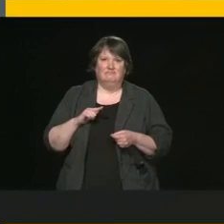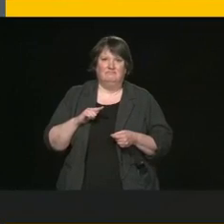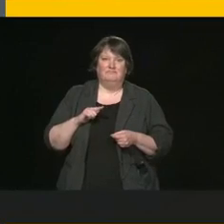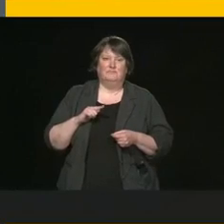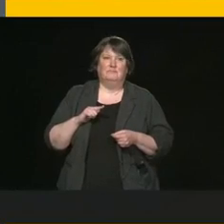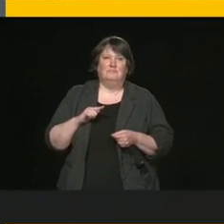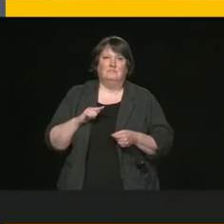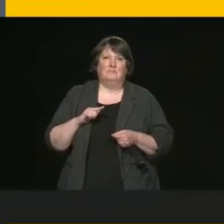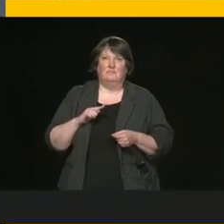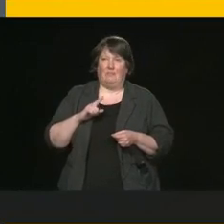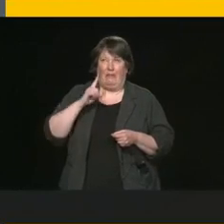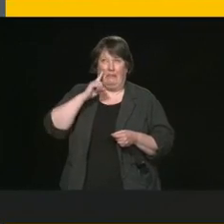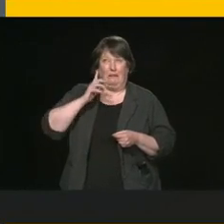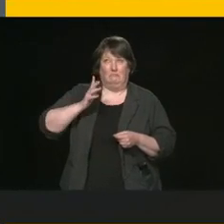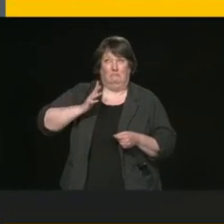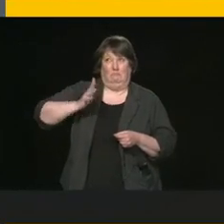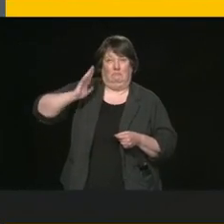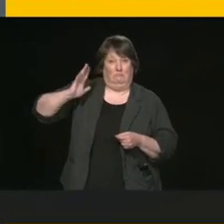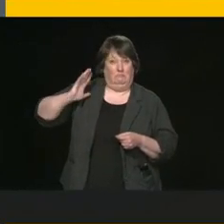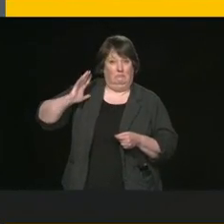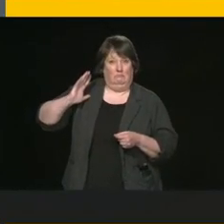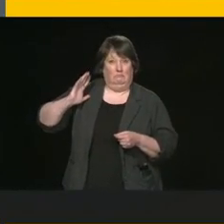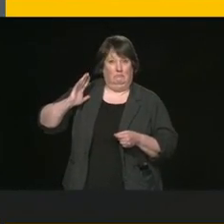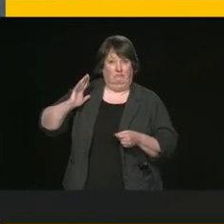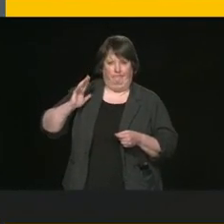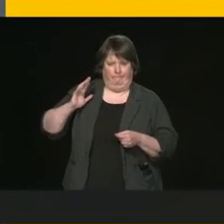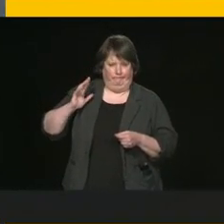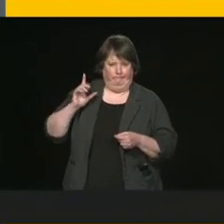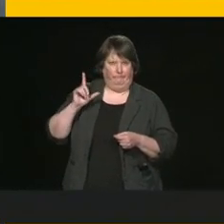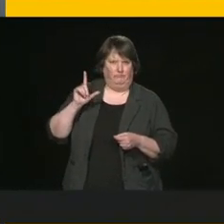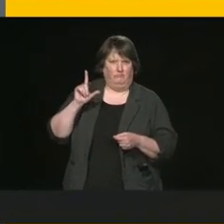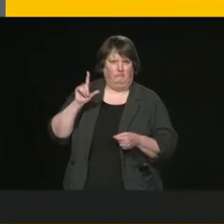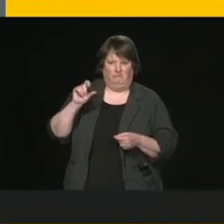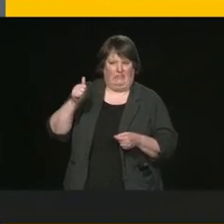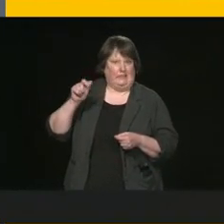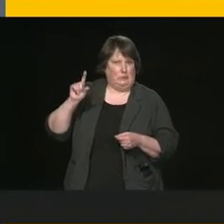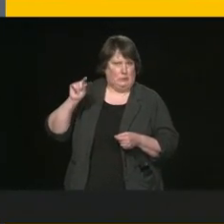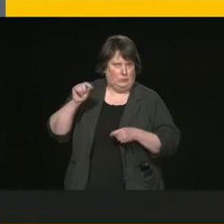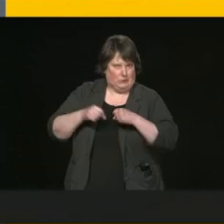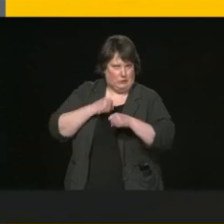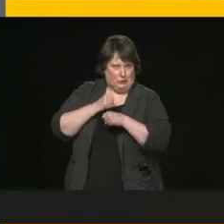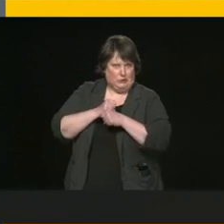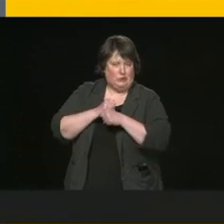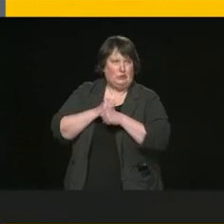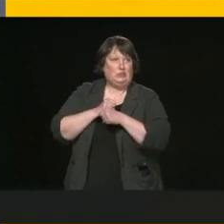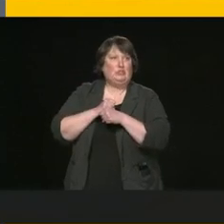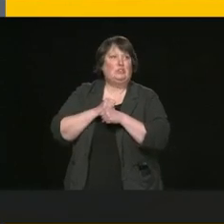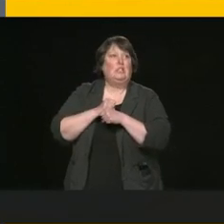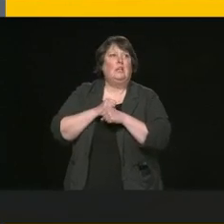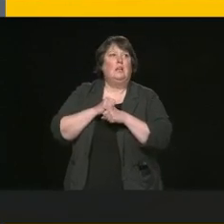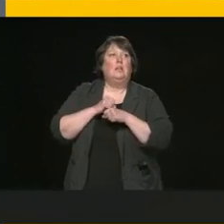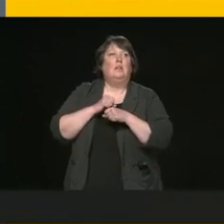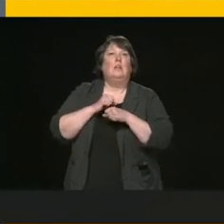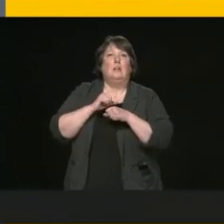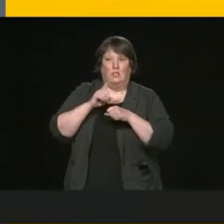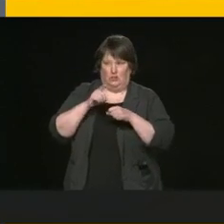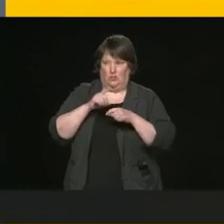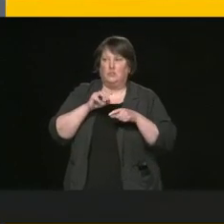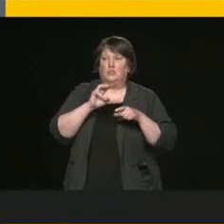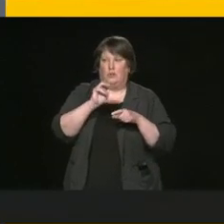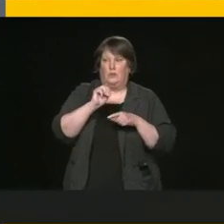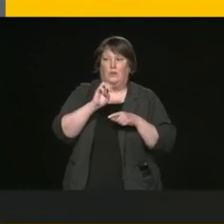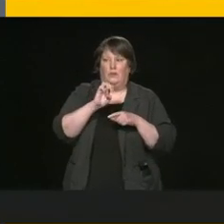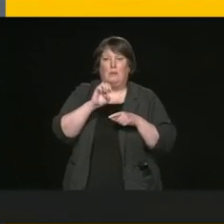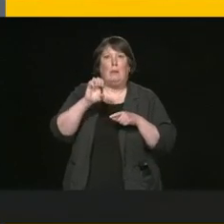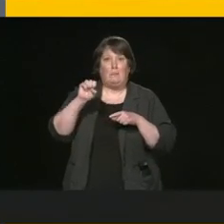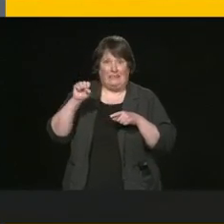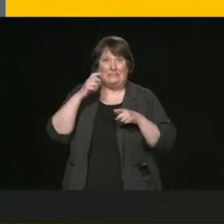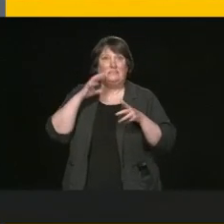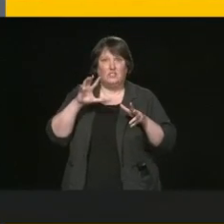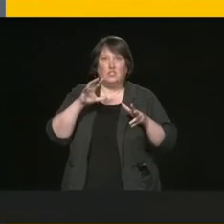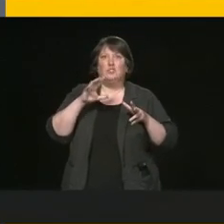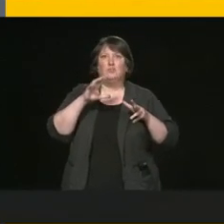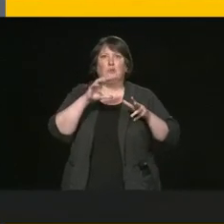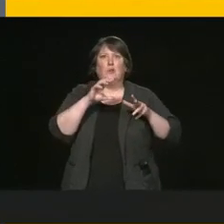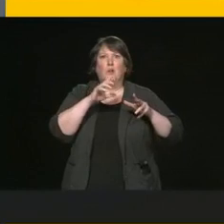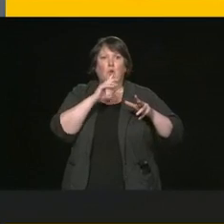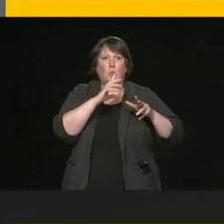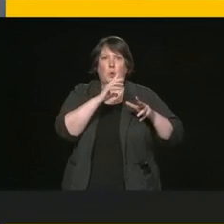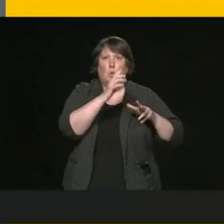YES.